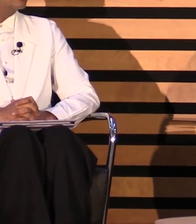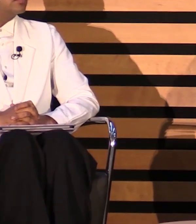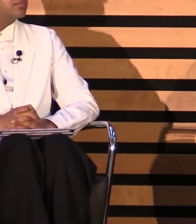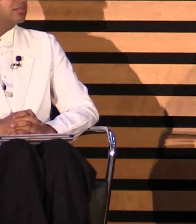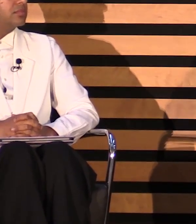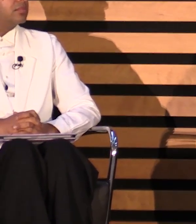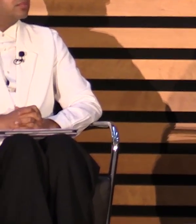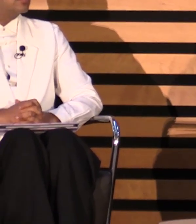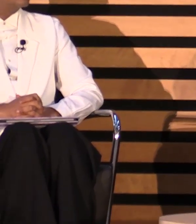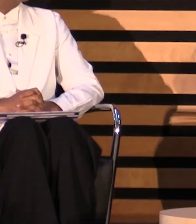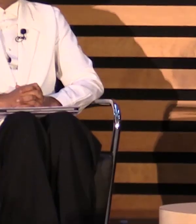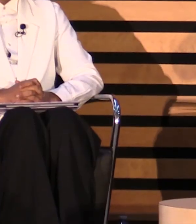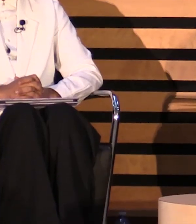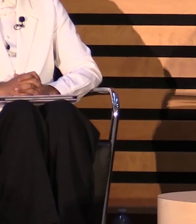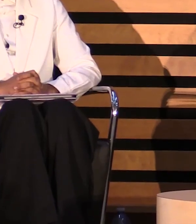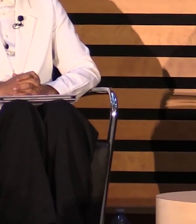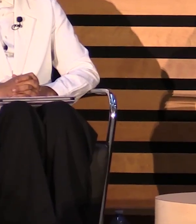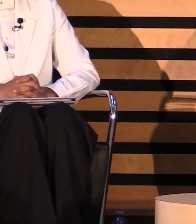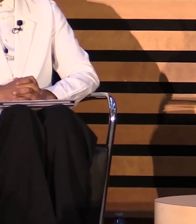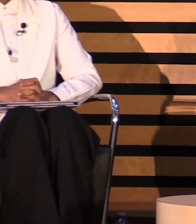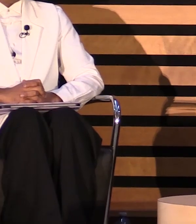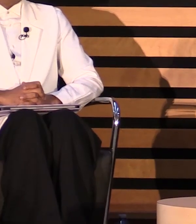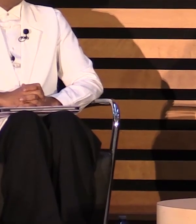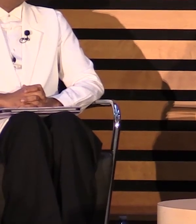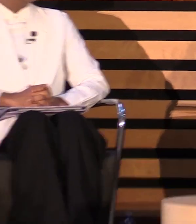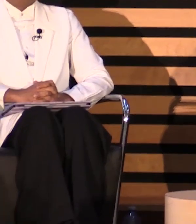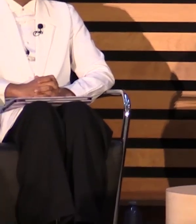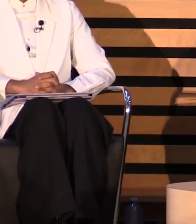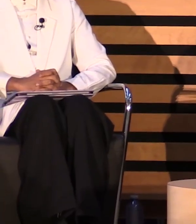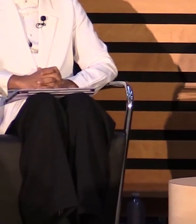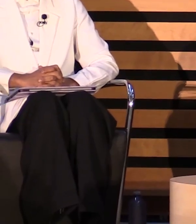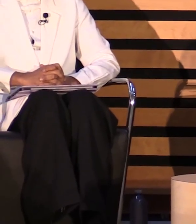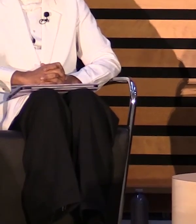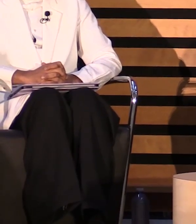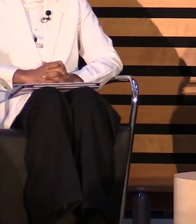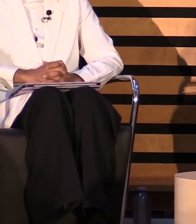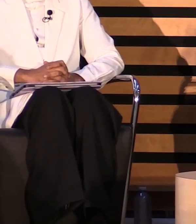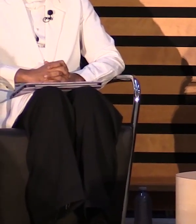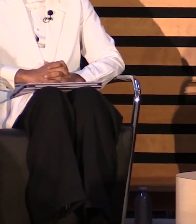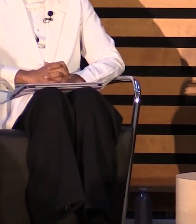fear of the unknown, fear of doing the wrong thing, and fear of not knowing where to get